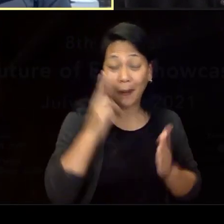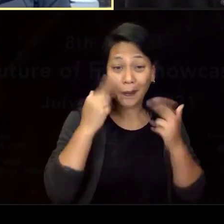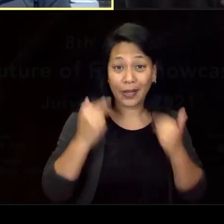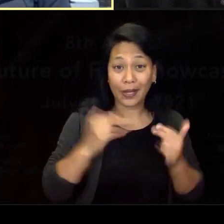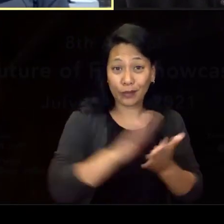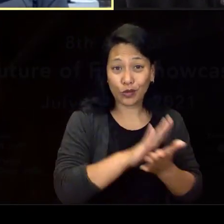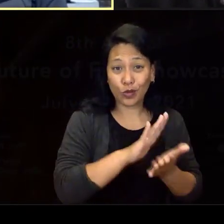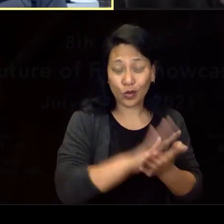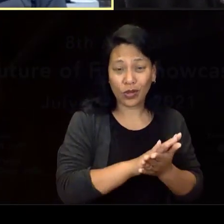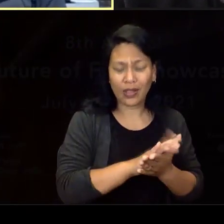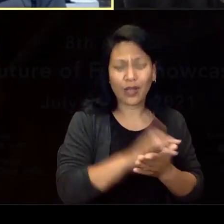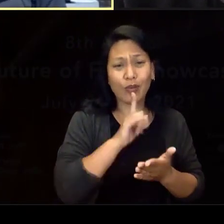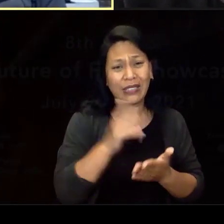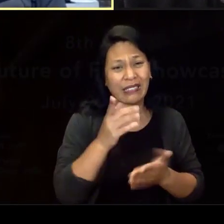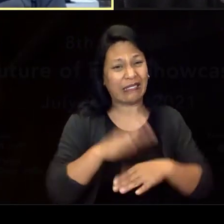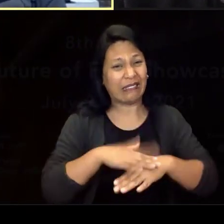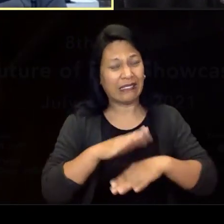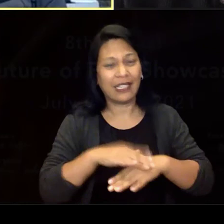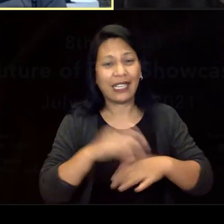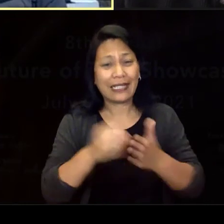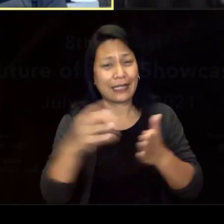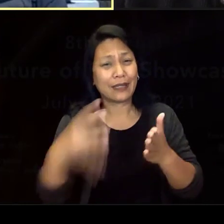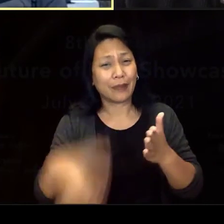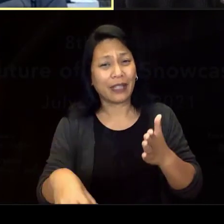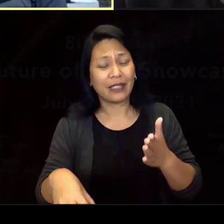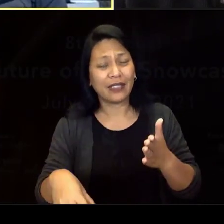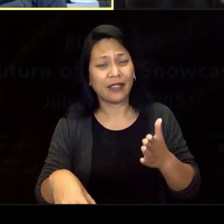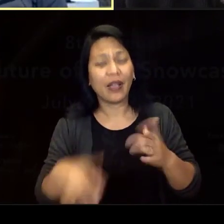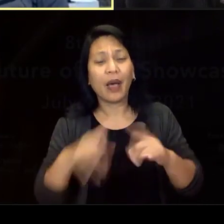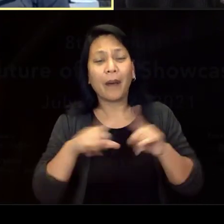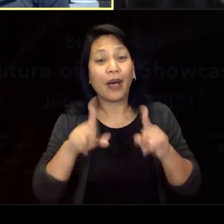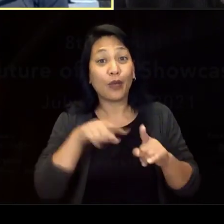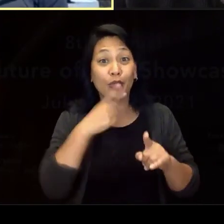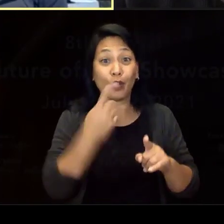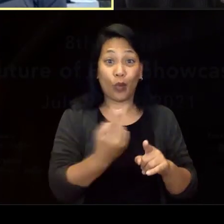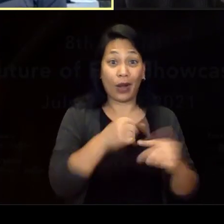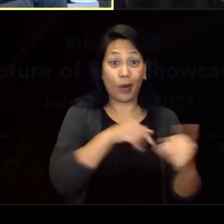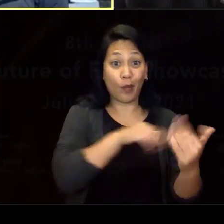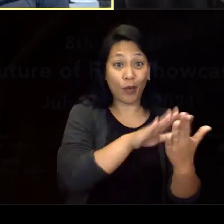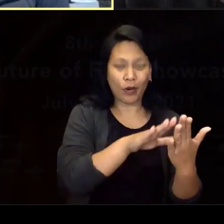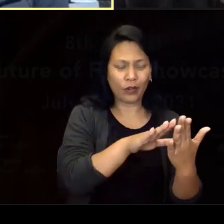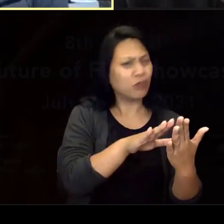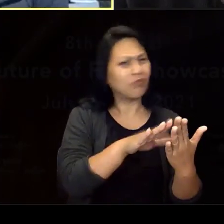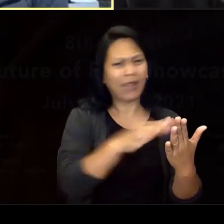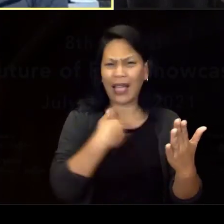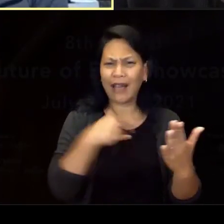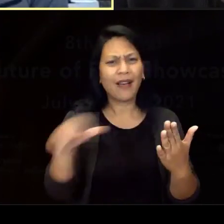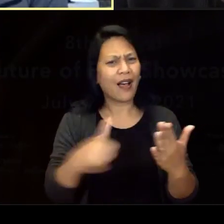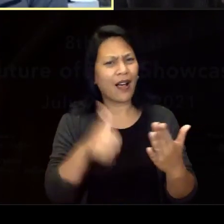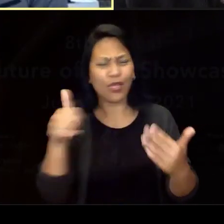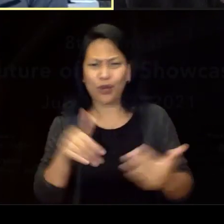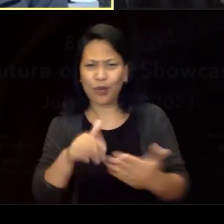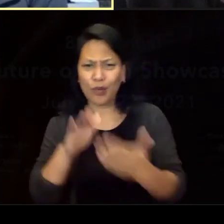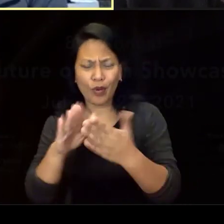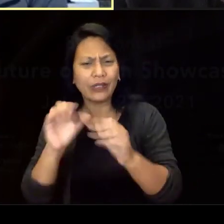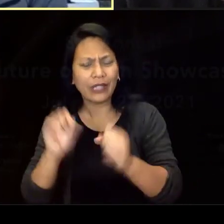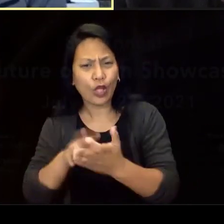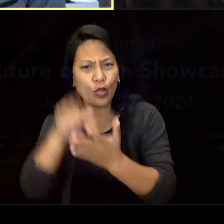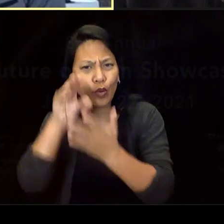It's really expensive to get into makeup school. That's not the only way. There are multitude of ways to get into being a makeup artist.